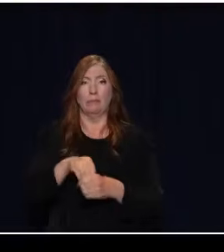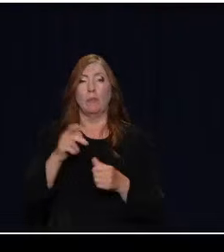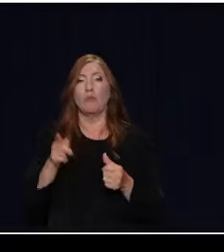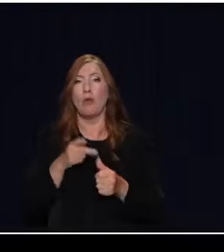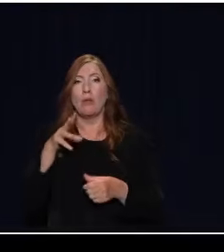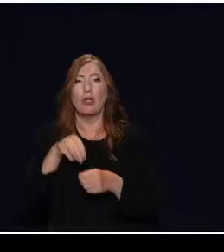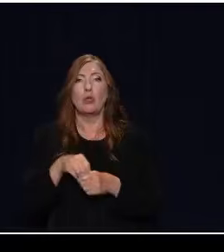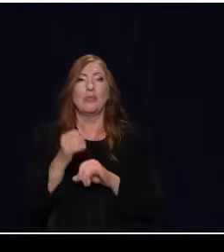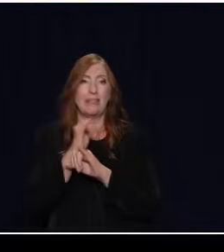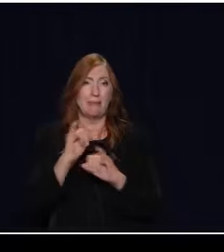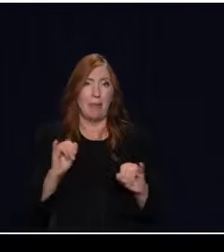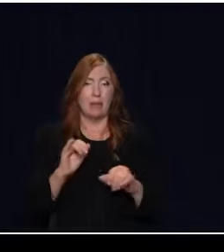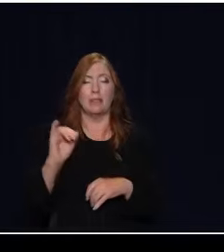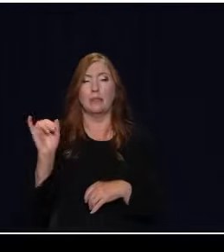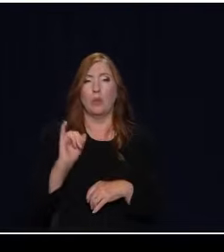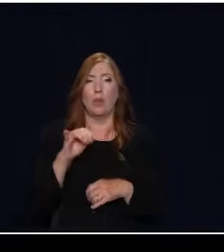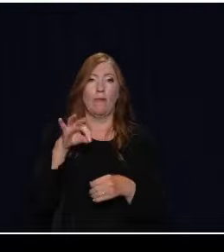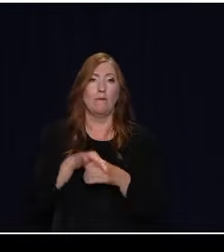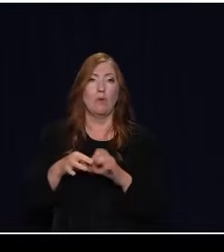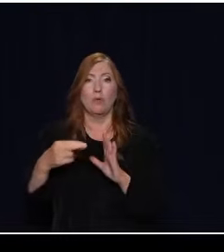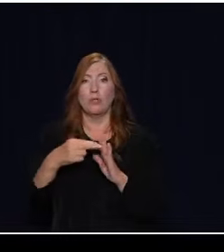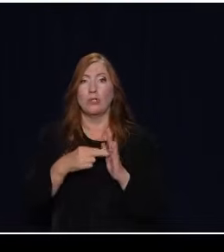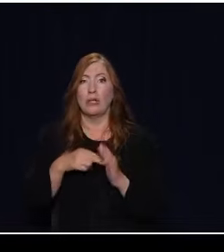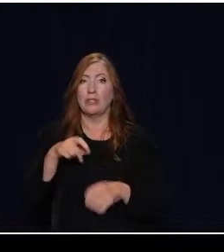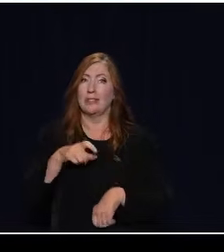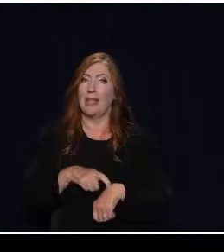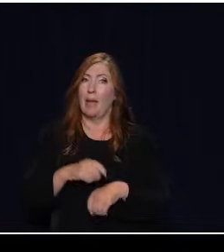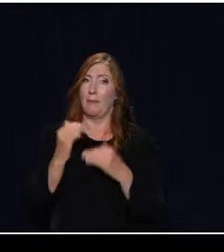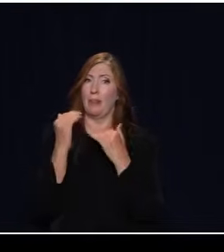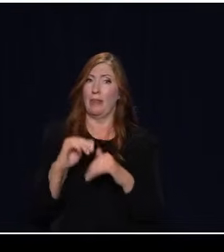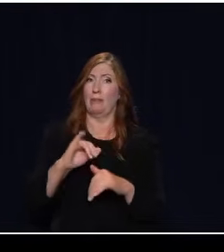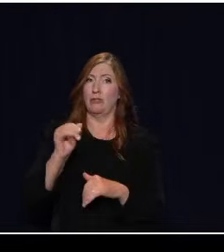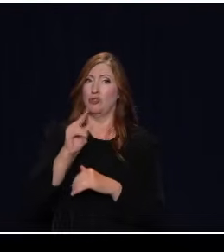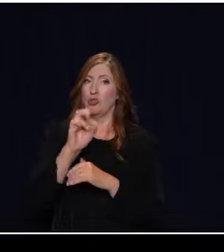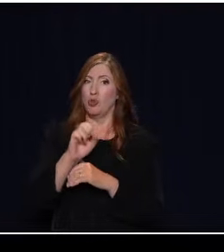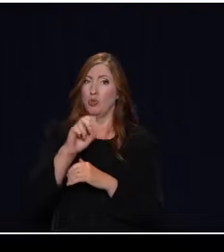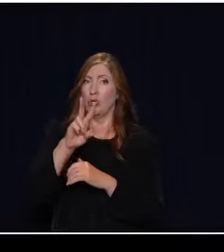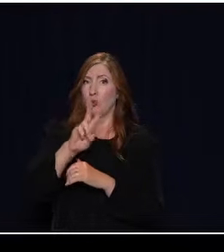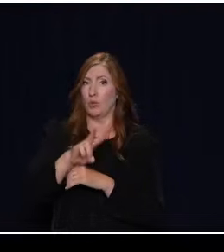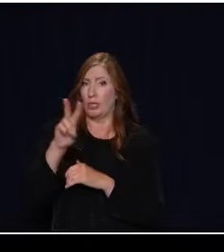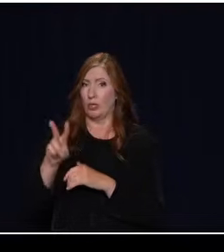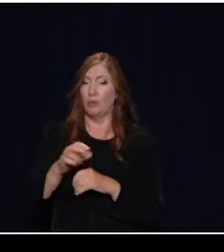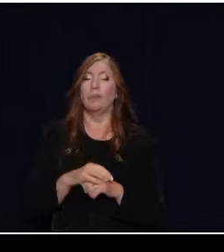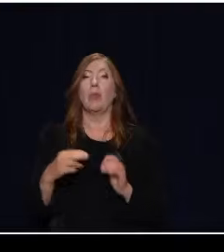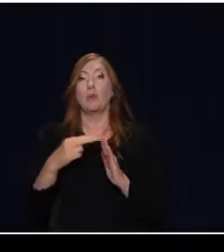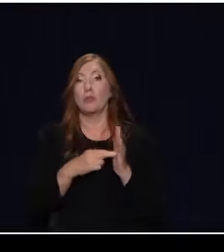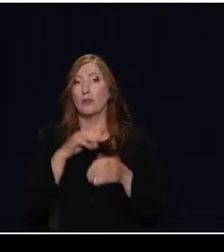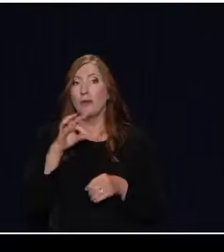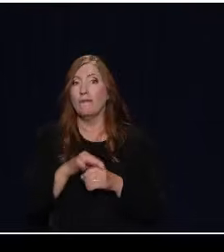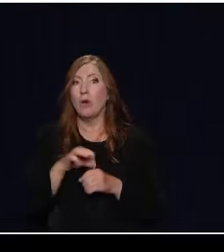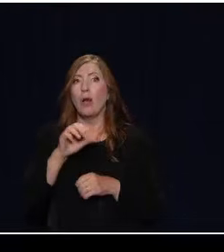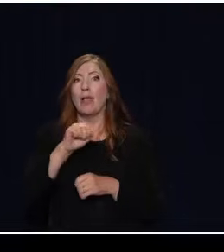24th. ALL REGISTERS VOTERS CAN PARTICIPATE IN THE PRIMARY, THAT INCLUDES INDEPENDENCE.